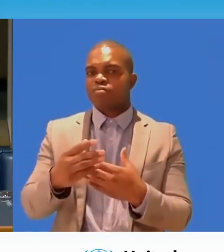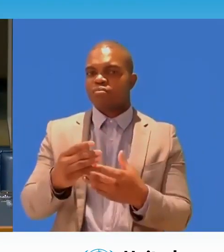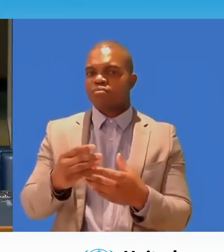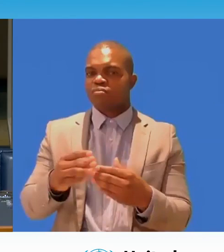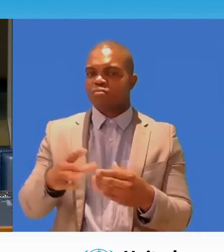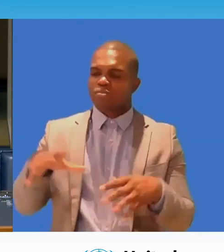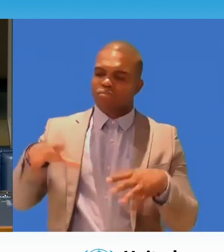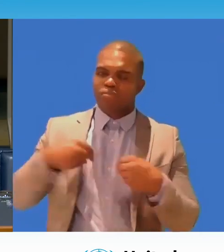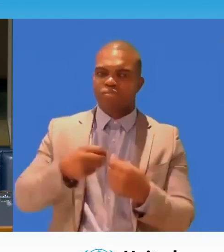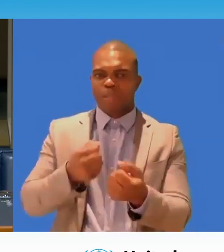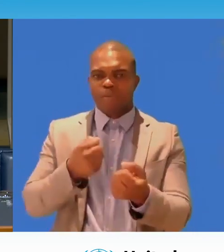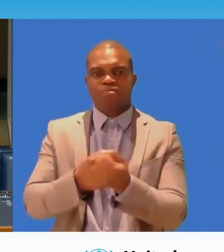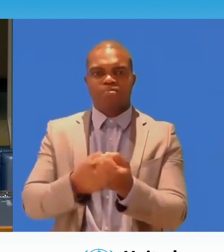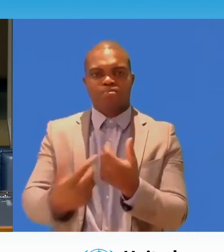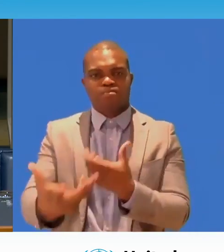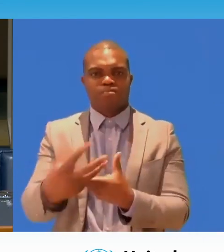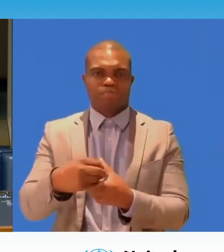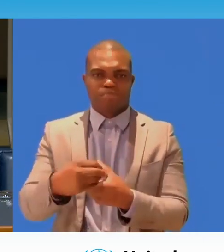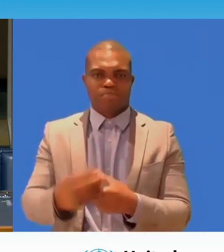I thank the representative of